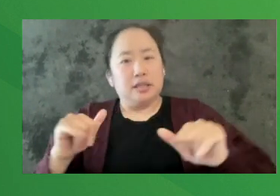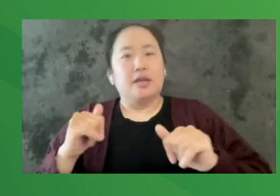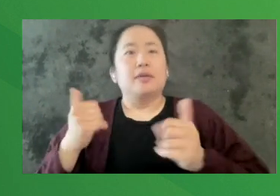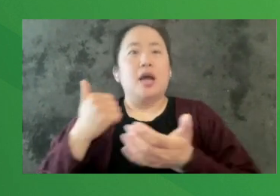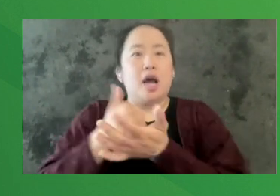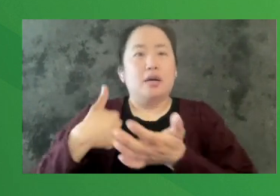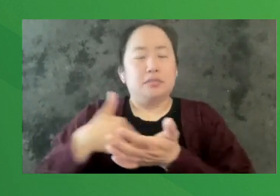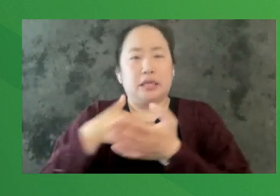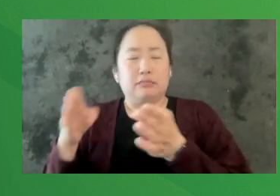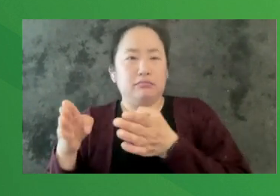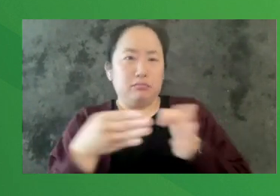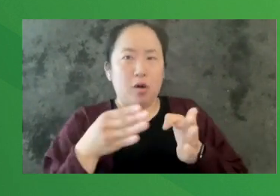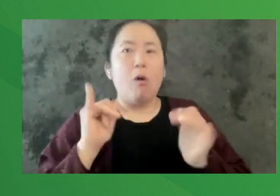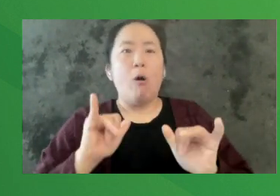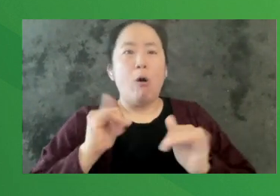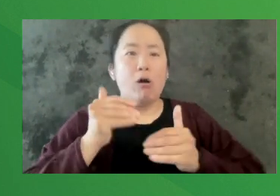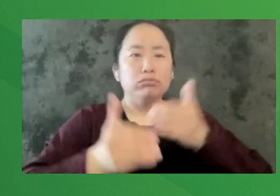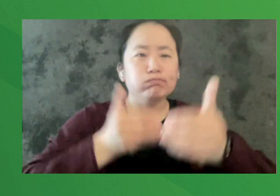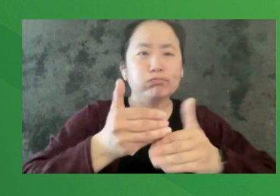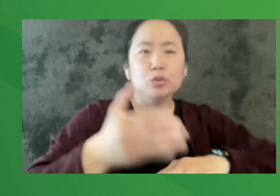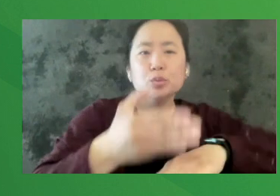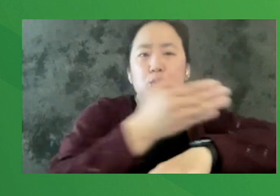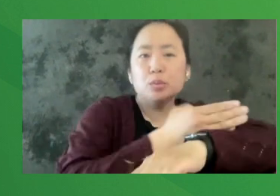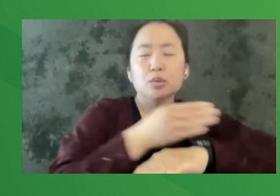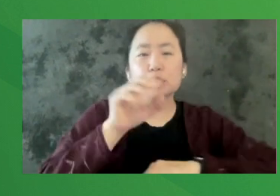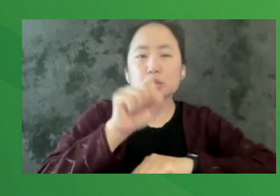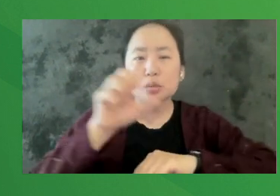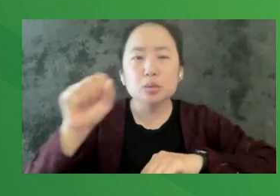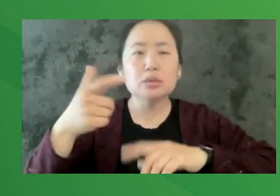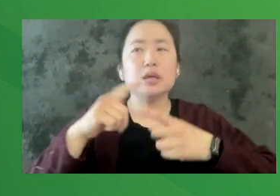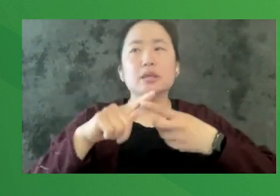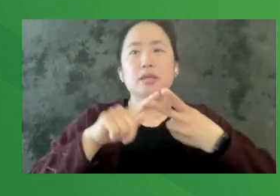in environmental education and social studies. Now let's hear from some of our experts. We're